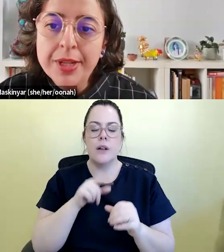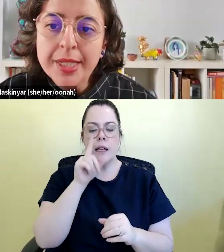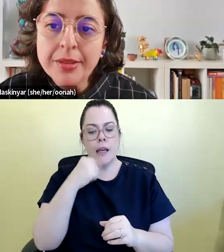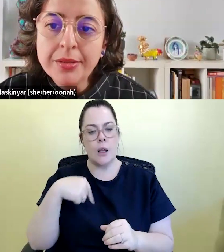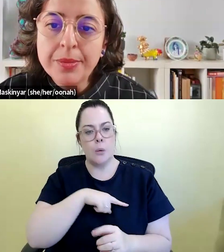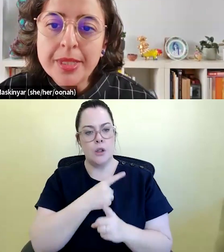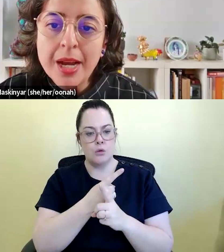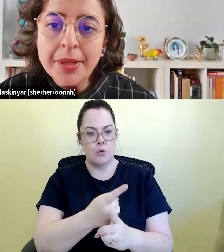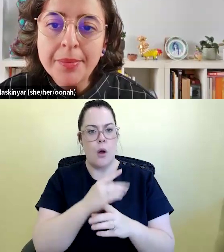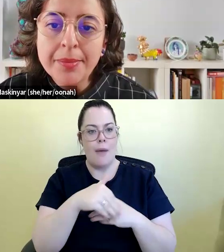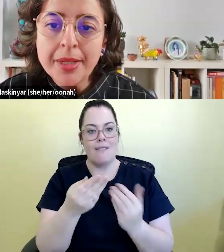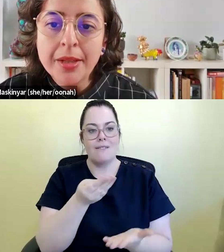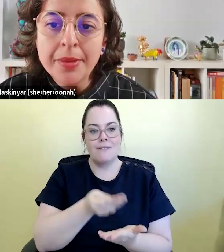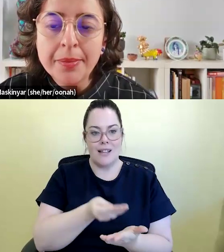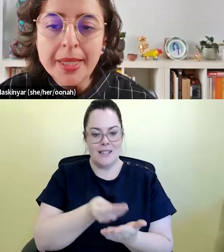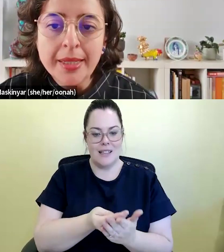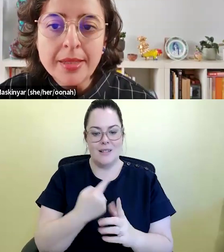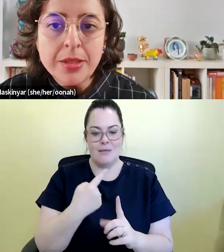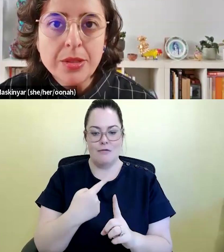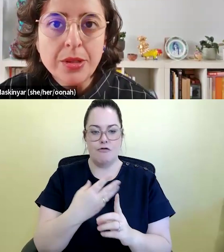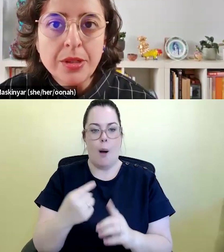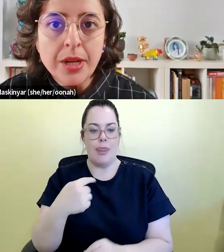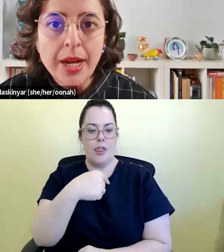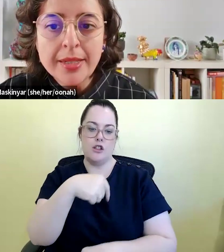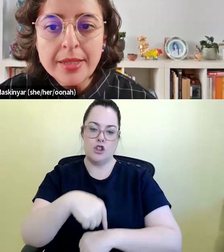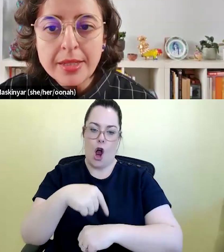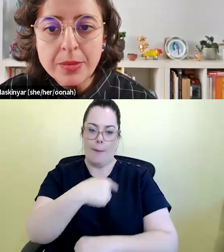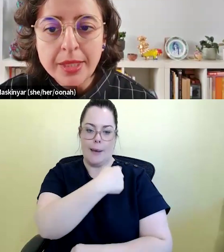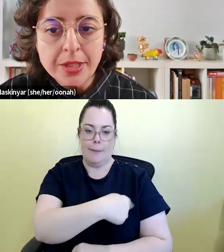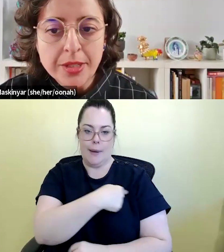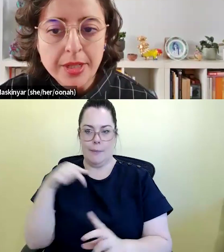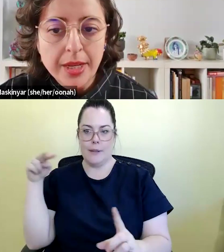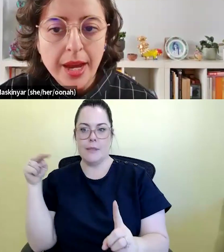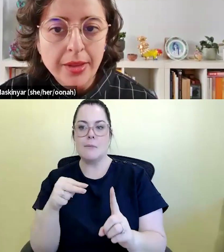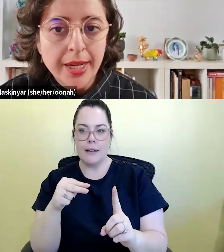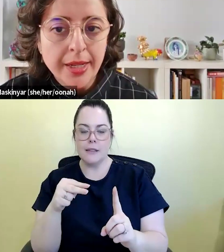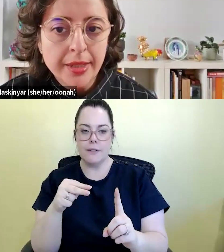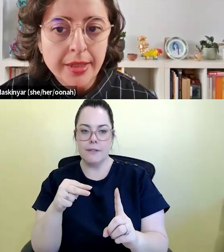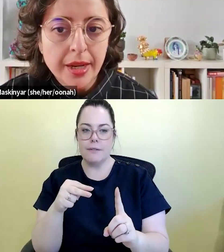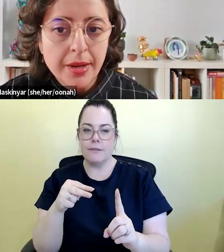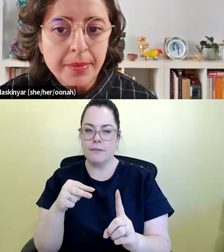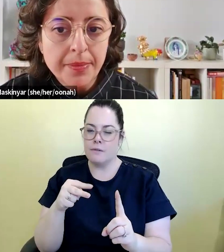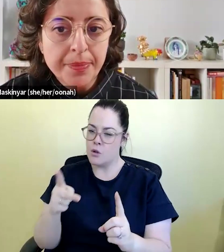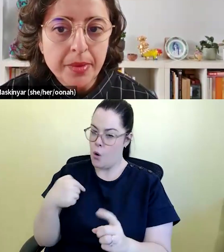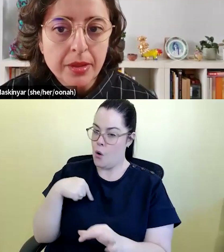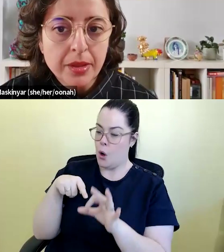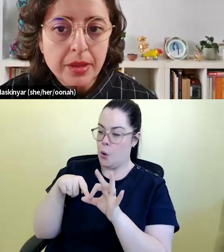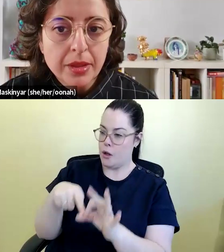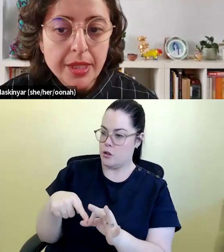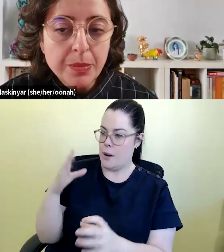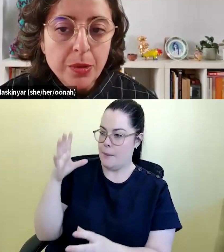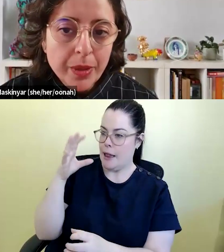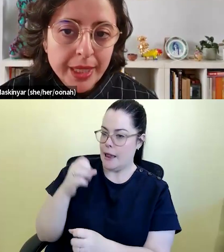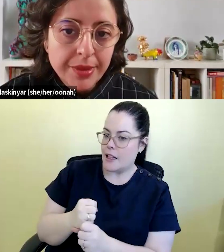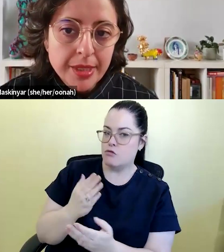funding element from the timeline?' So I guess this is outlining the support we are giving to